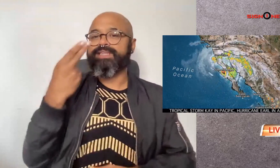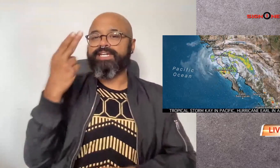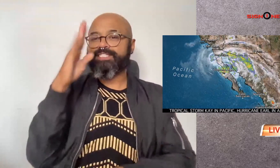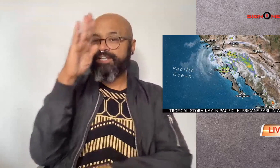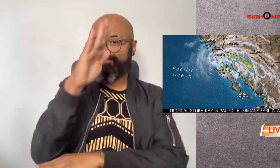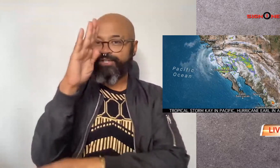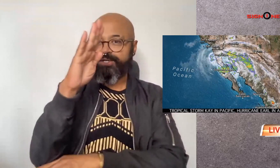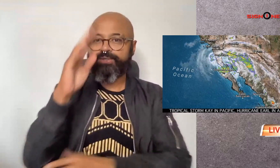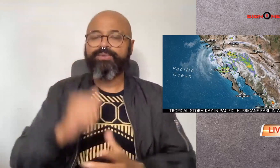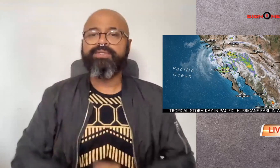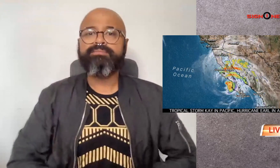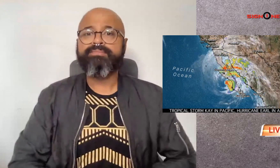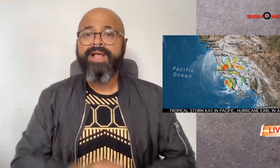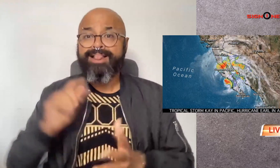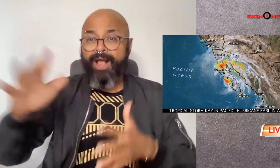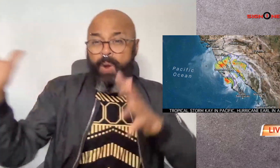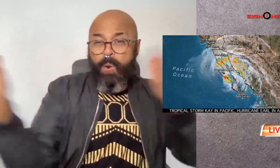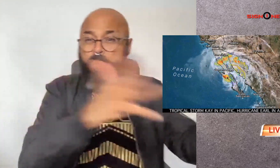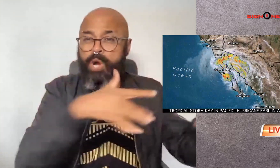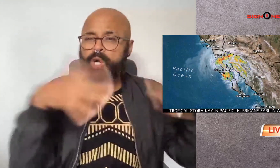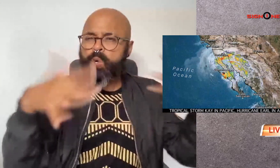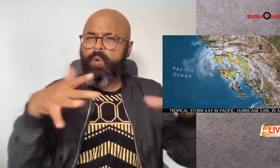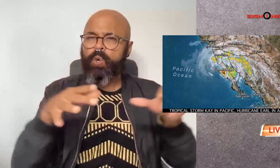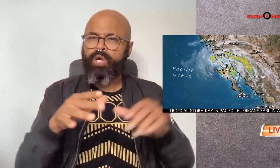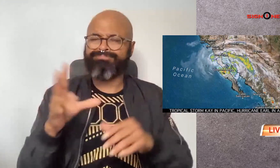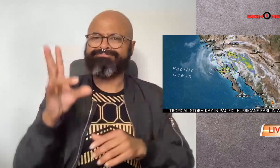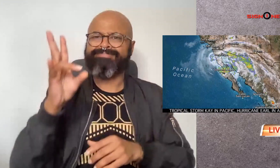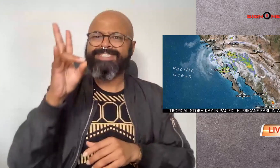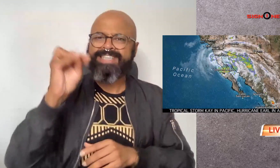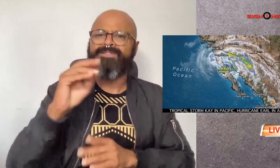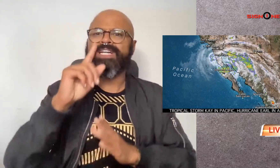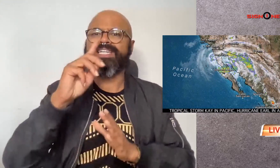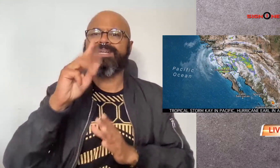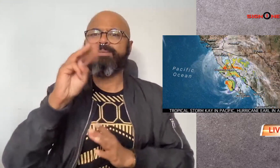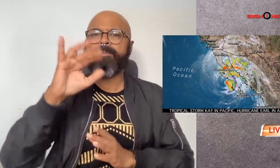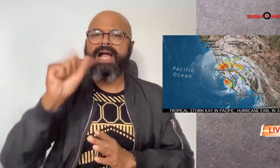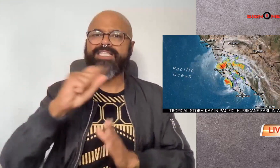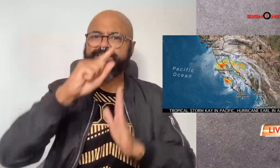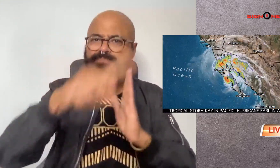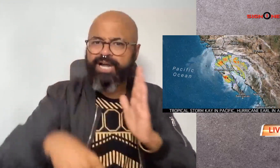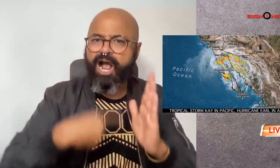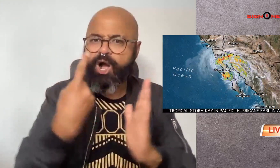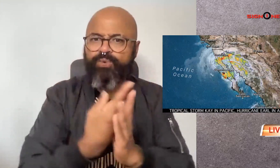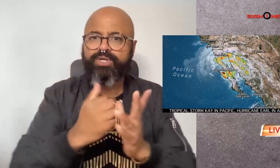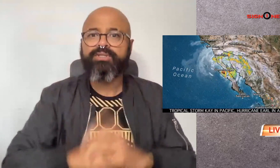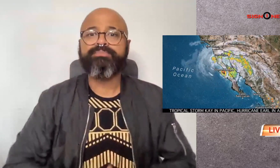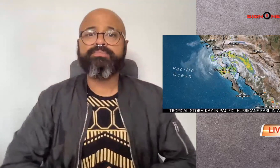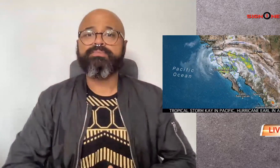in Mexico Thursday afternoon sustained winds are still 70 mph